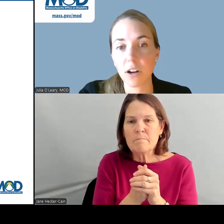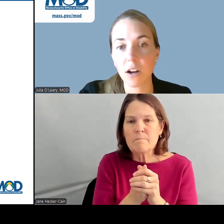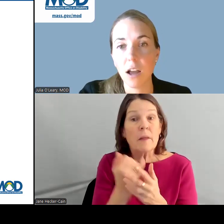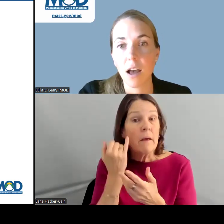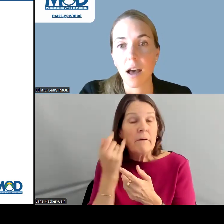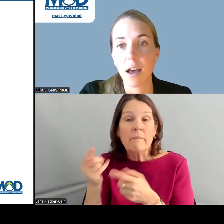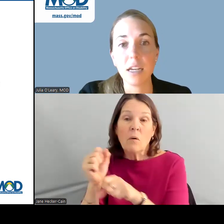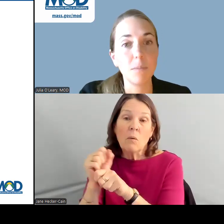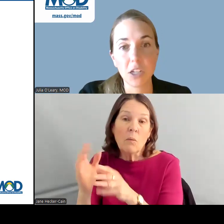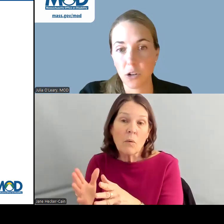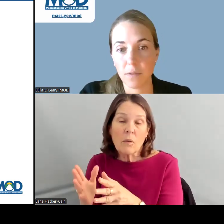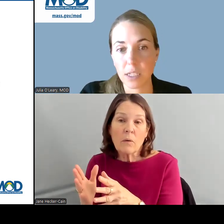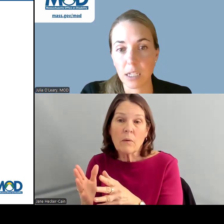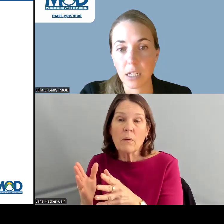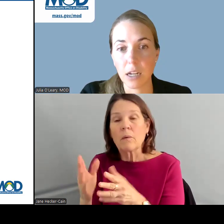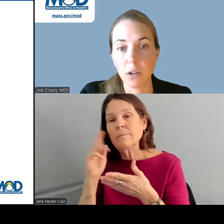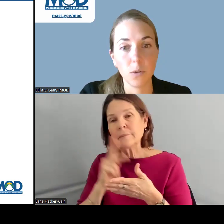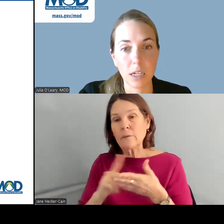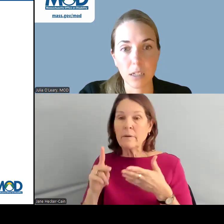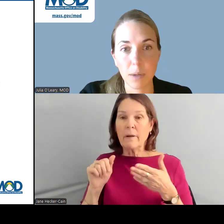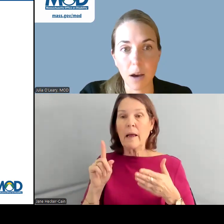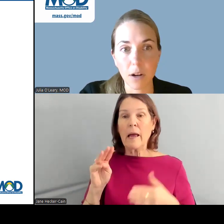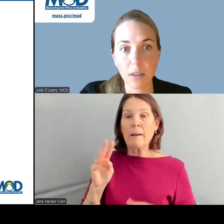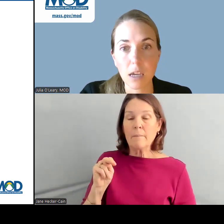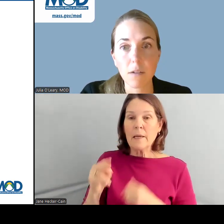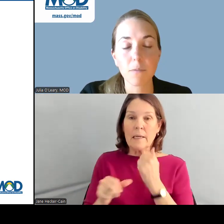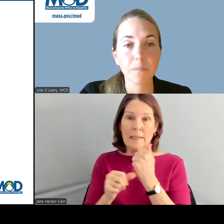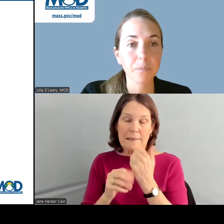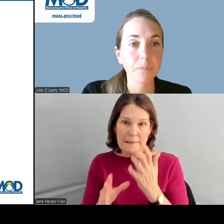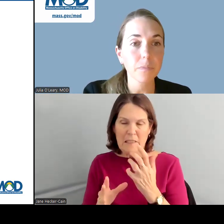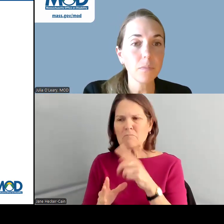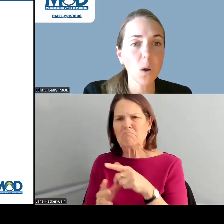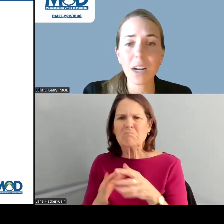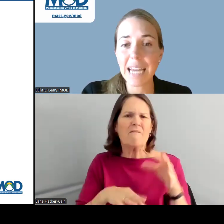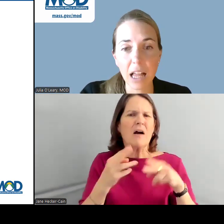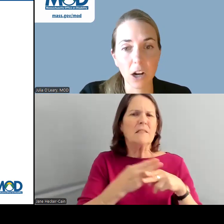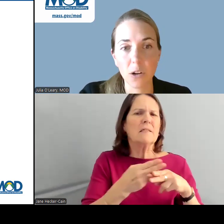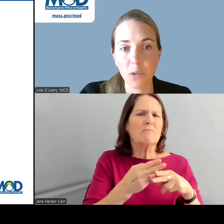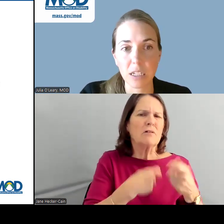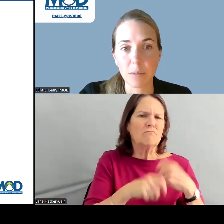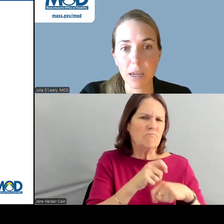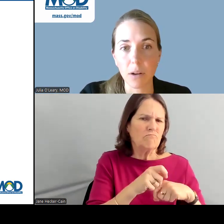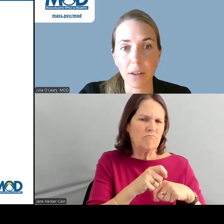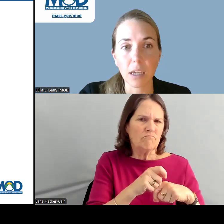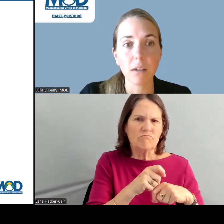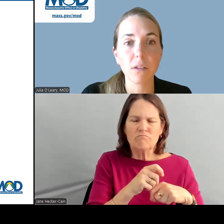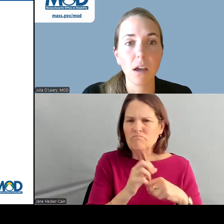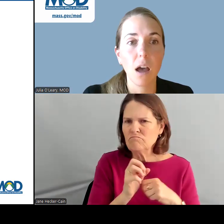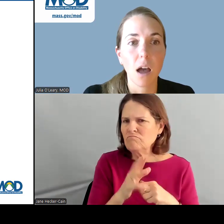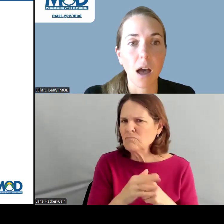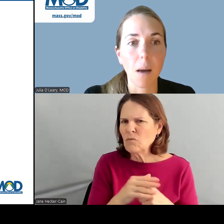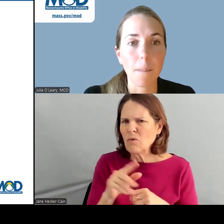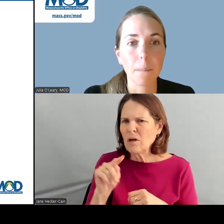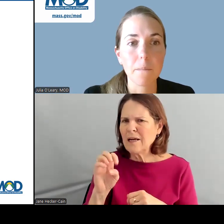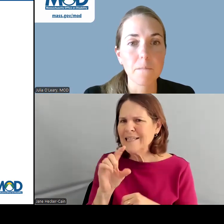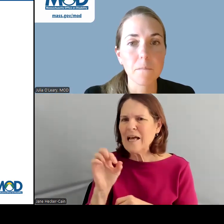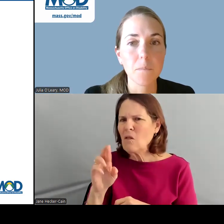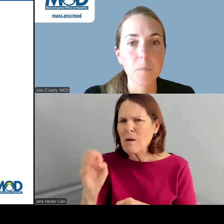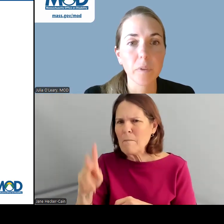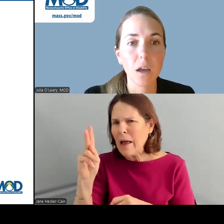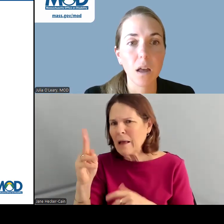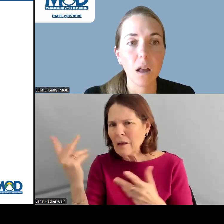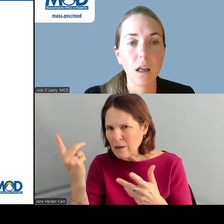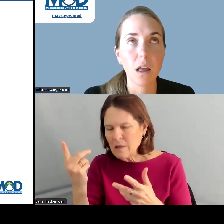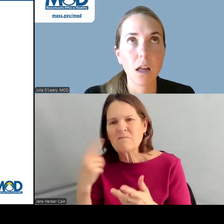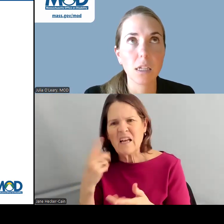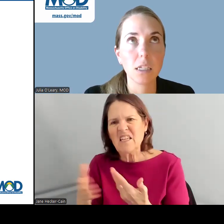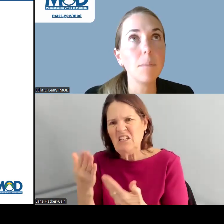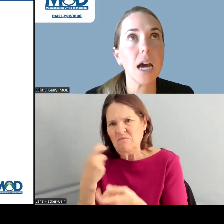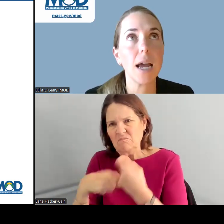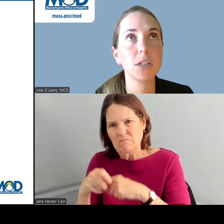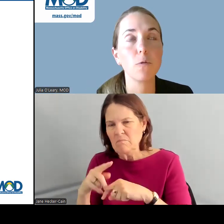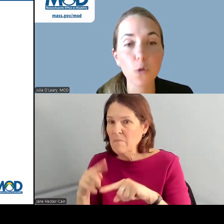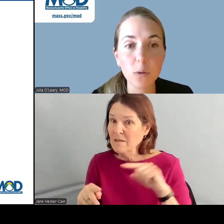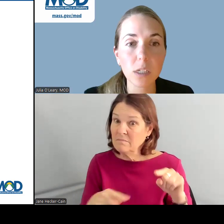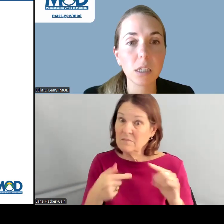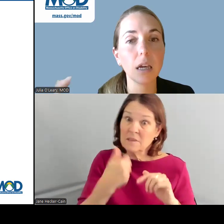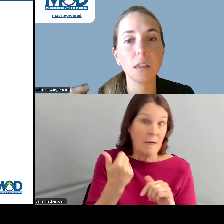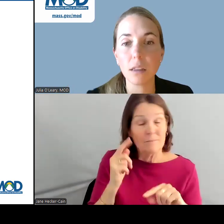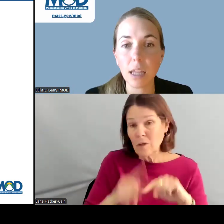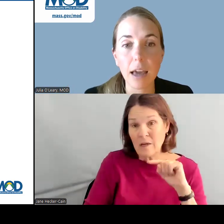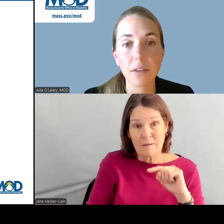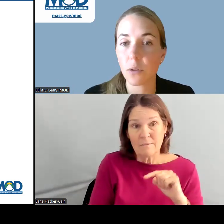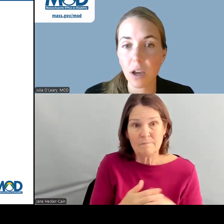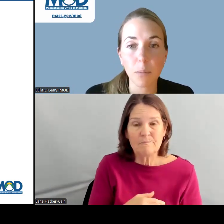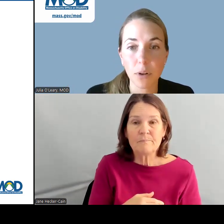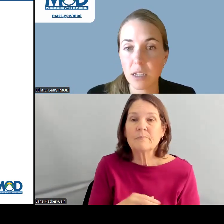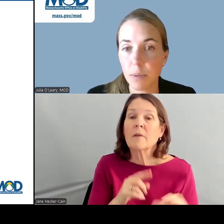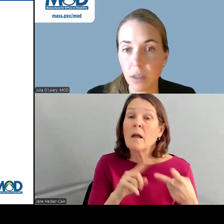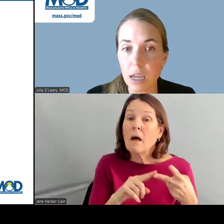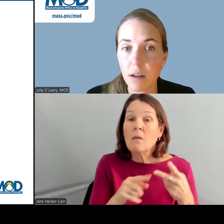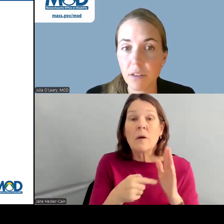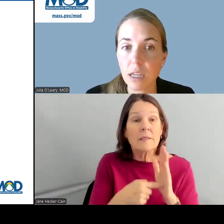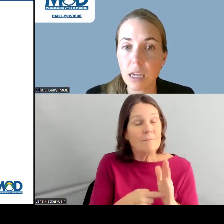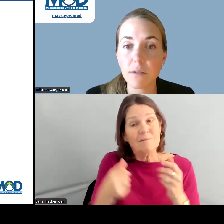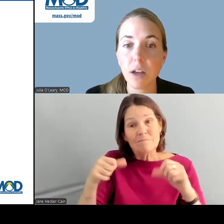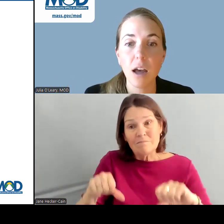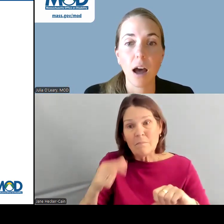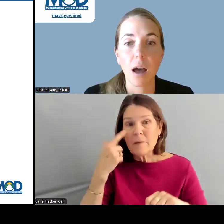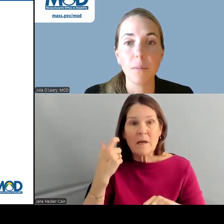Whereas it might be easier to find a temp to cover an administrative assistant that needs to be out on leave or a teller that needs to be out on leave.